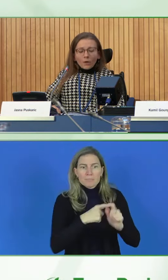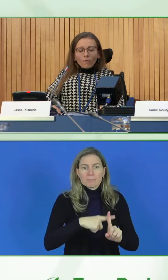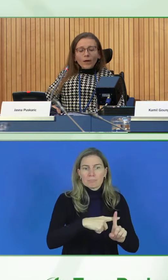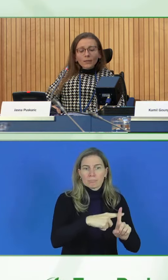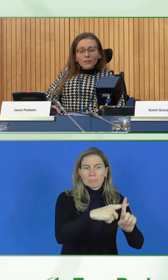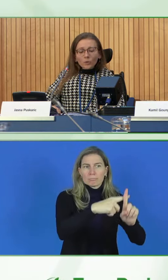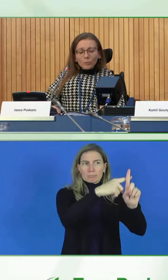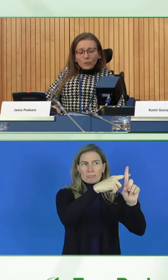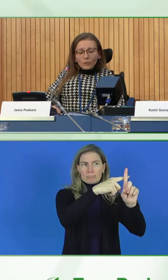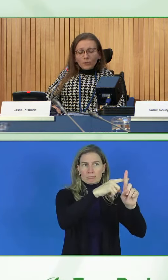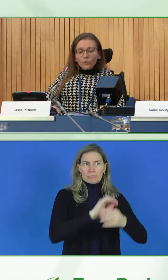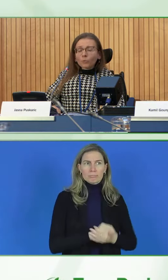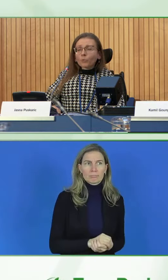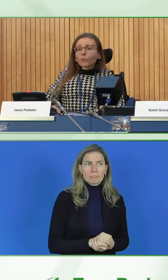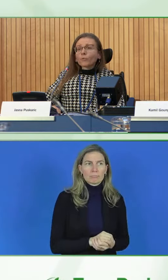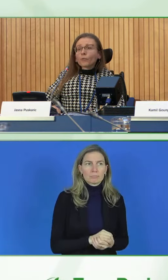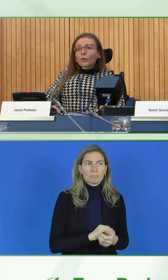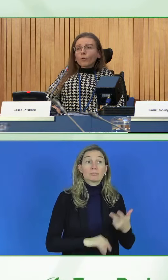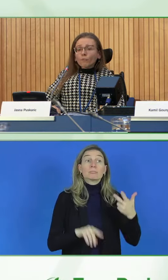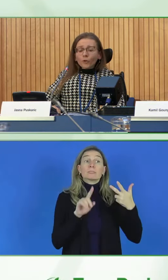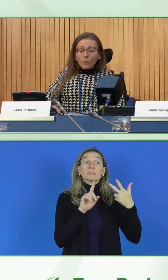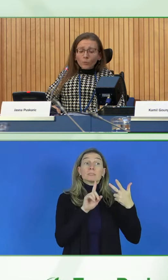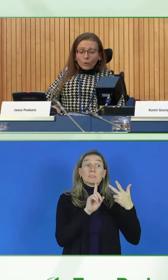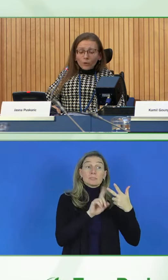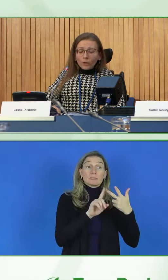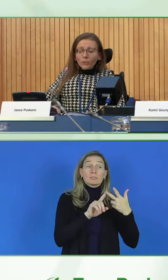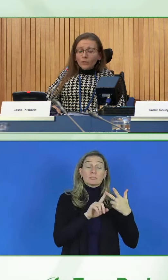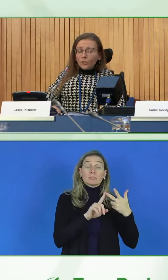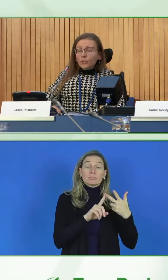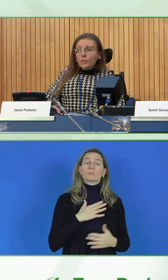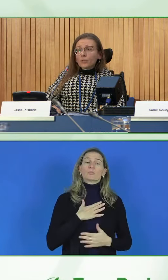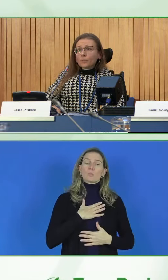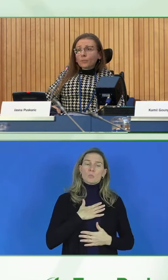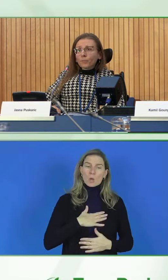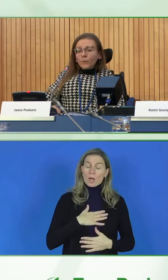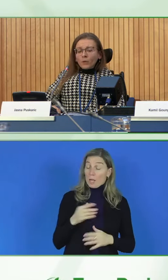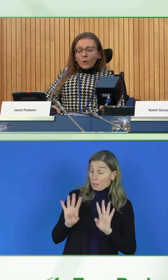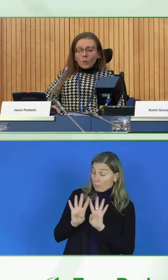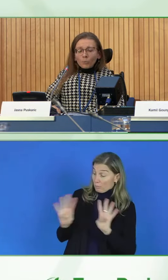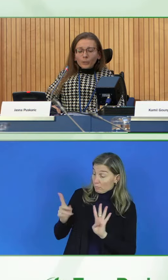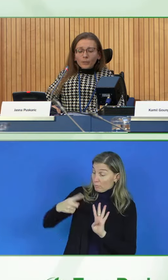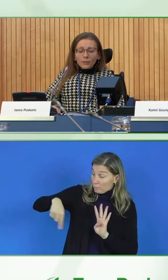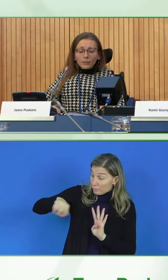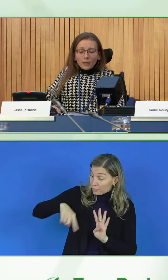WAG is committed to improve framework conditions, political